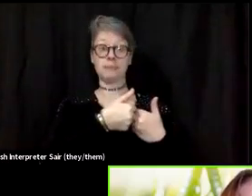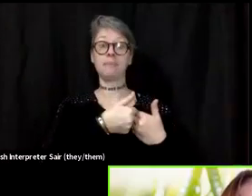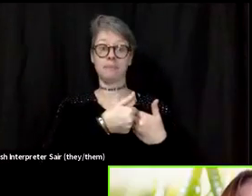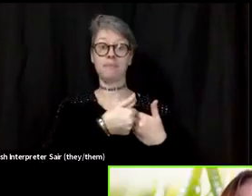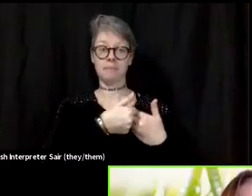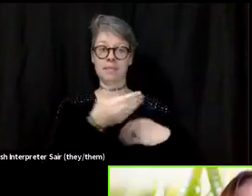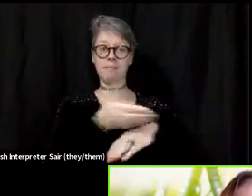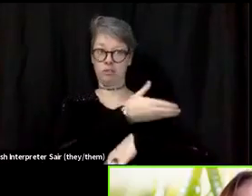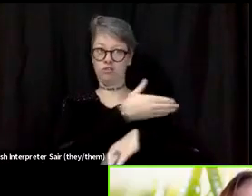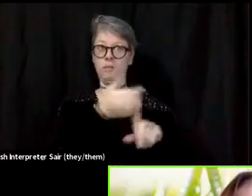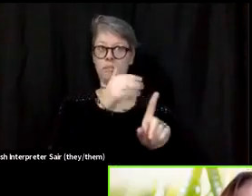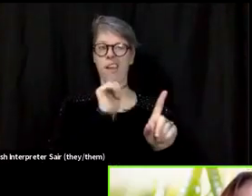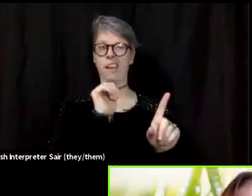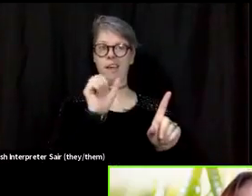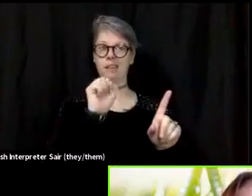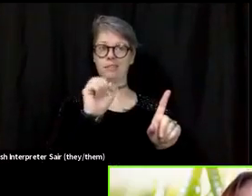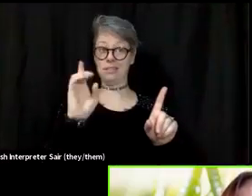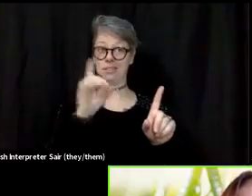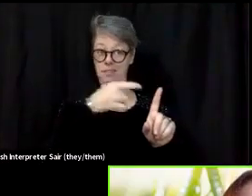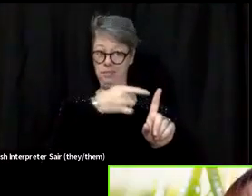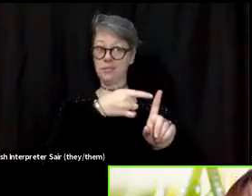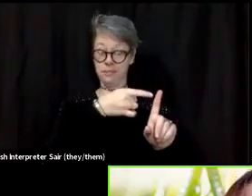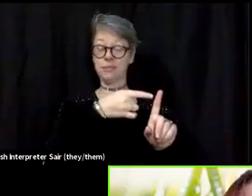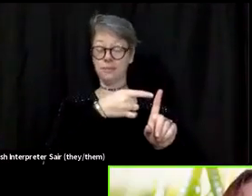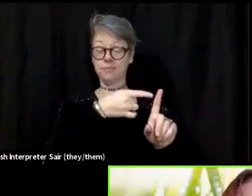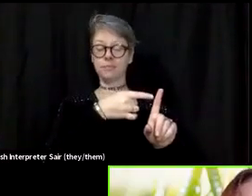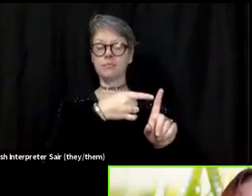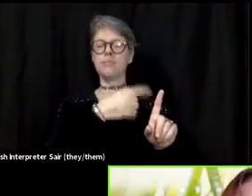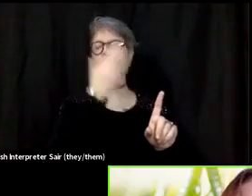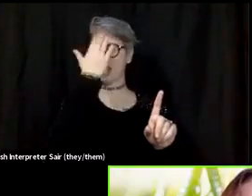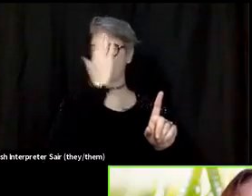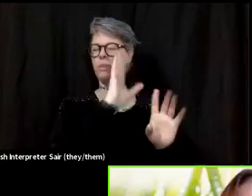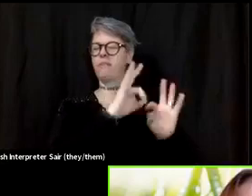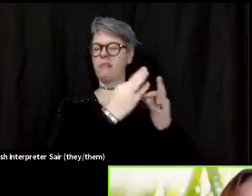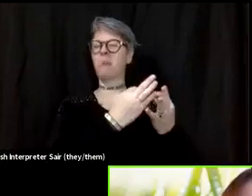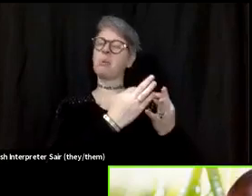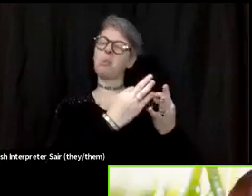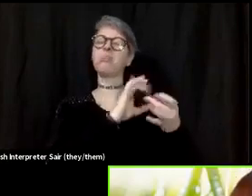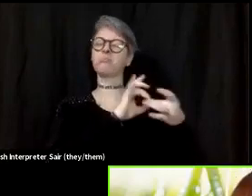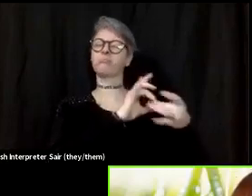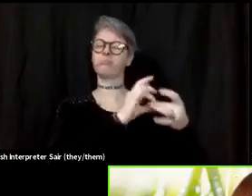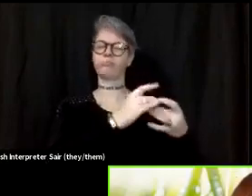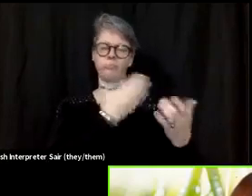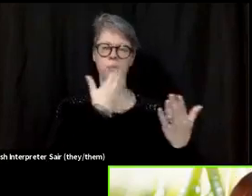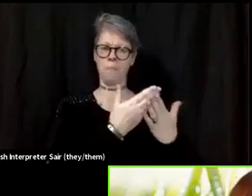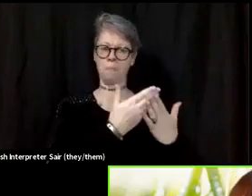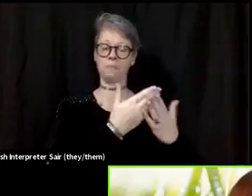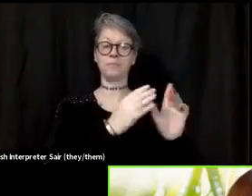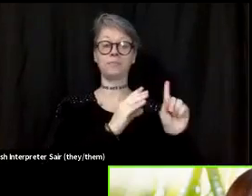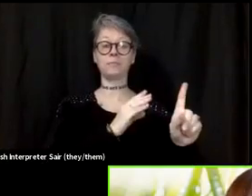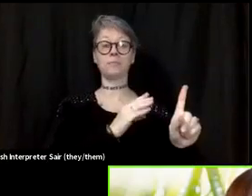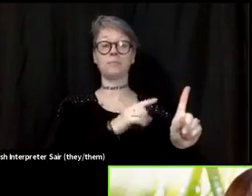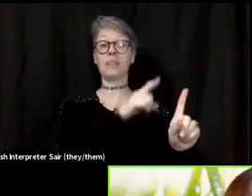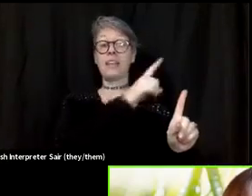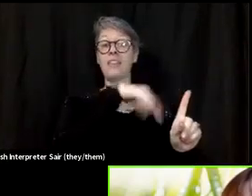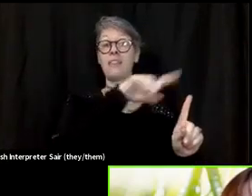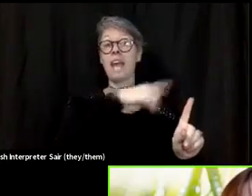would get tutored and they both had autism. They were on the autism Speaks were on the autism Spectrum. And I knew the family quite I knew the family quite well. They didn't tell.